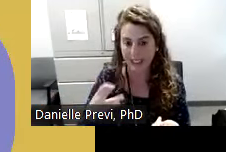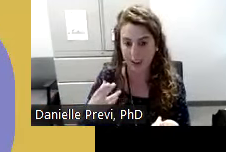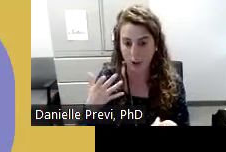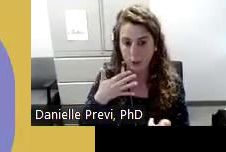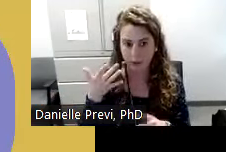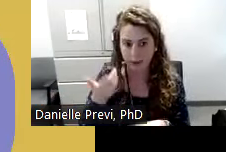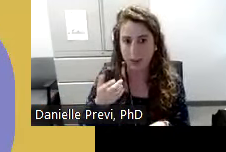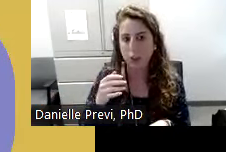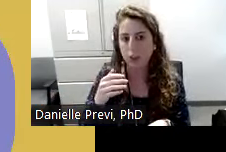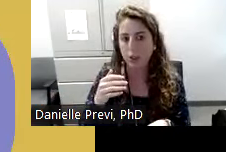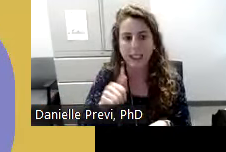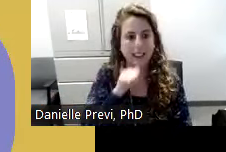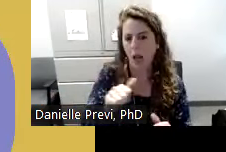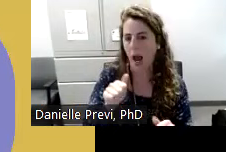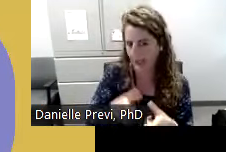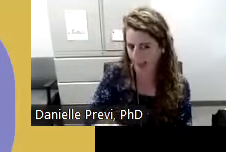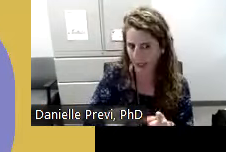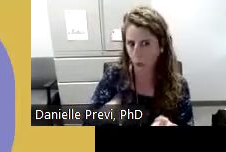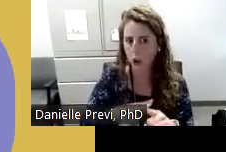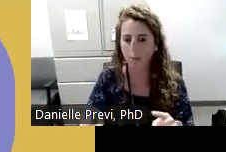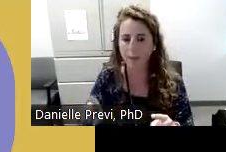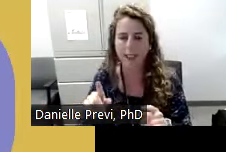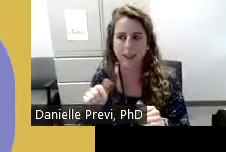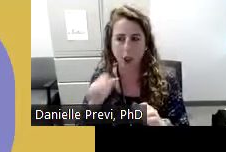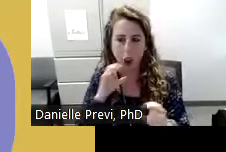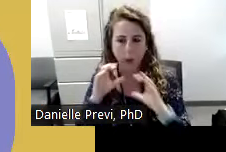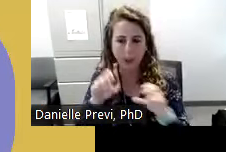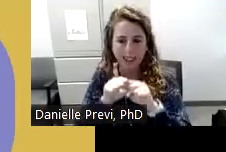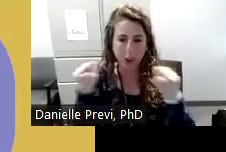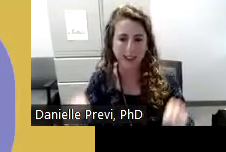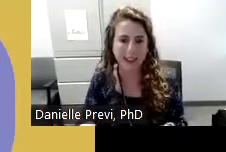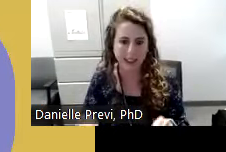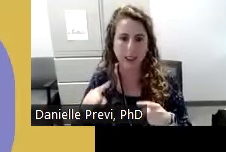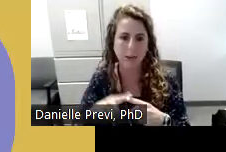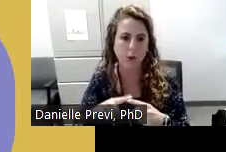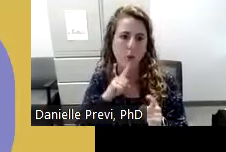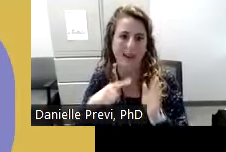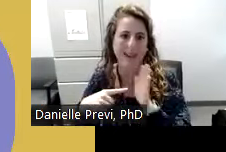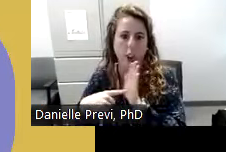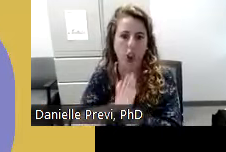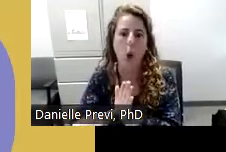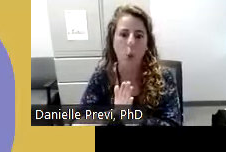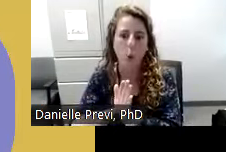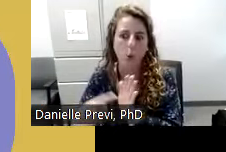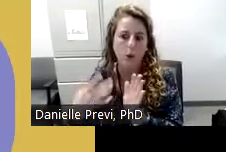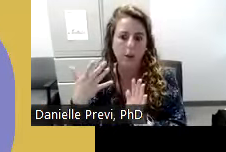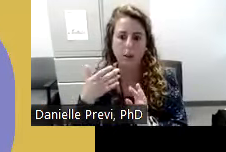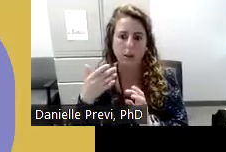Cued speech, which is not a language but more of a communications system that